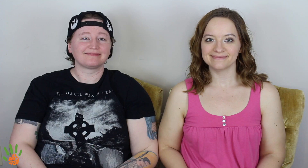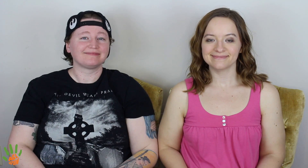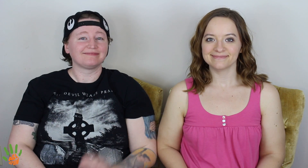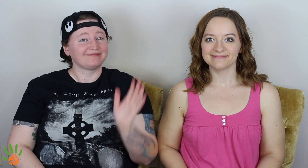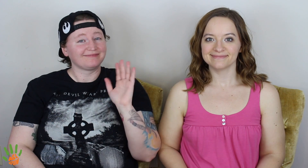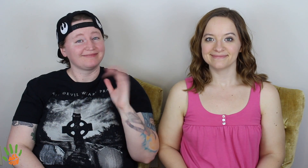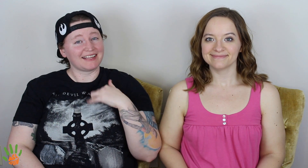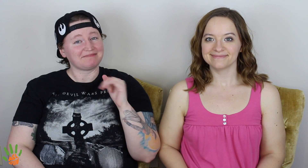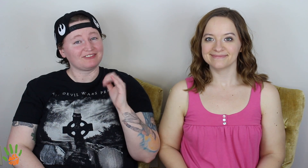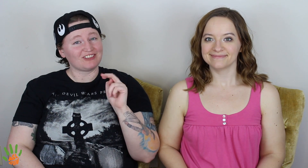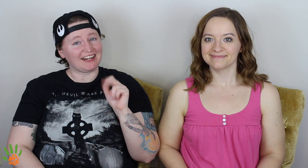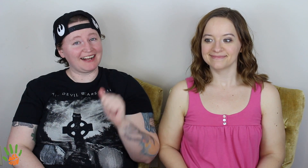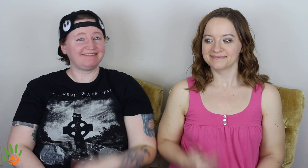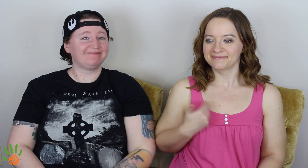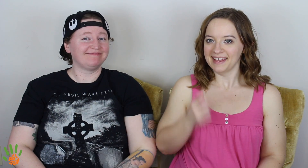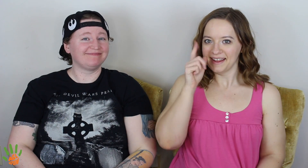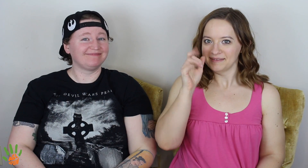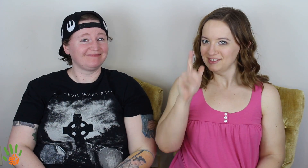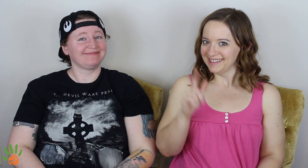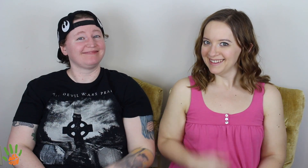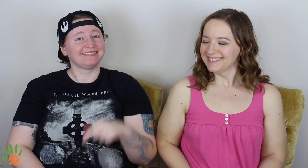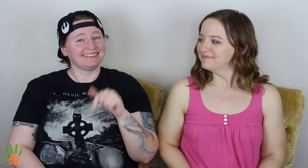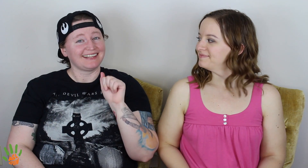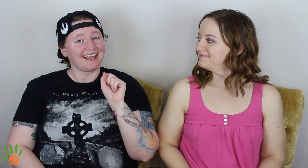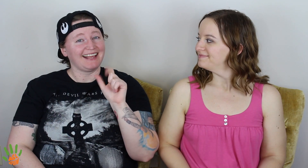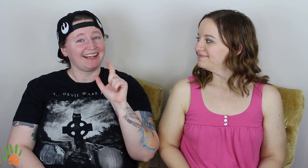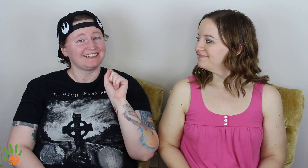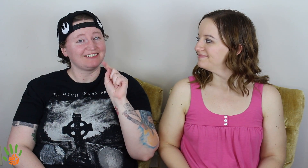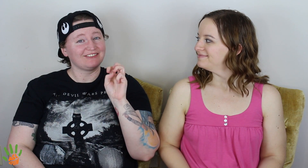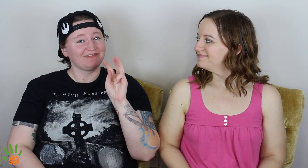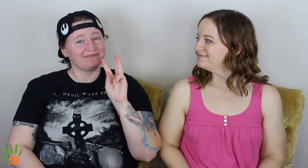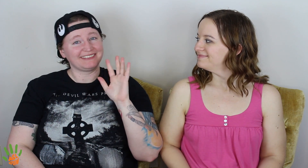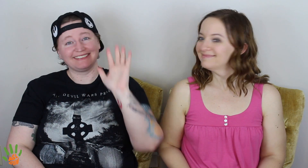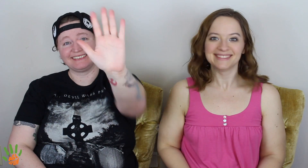Hello I'm Jenna... -... and I'm Jill. - This is ASL Stew!